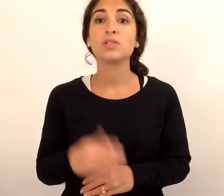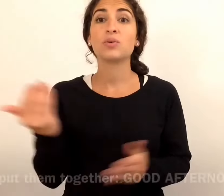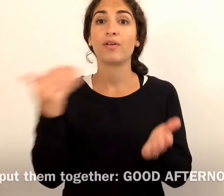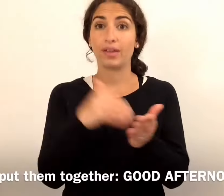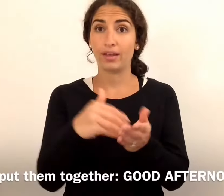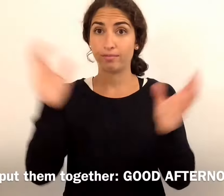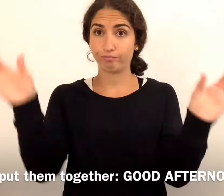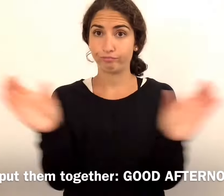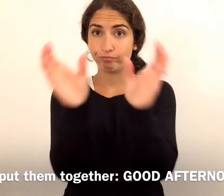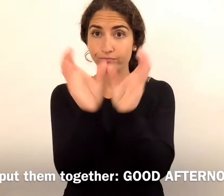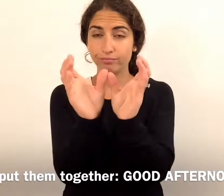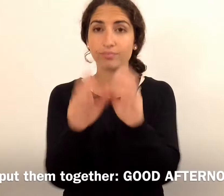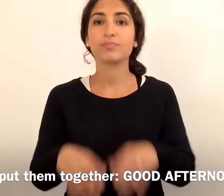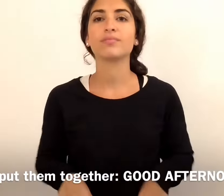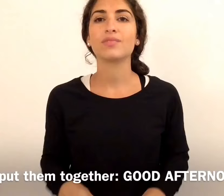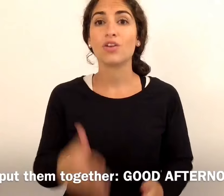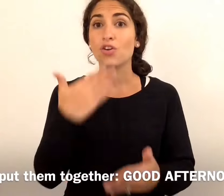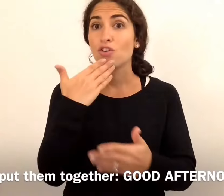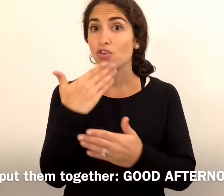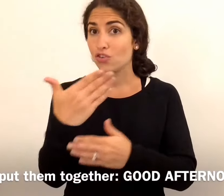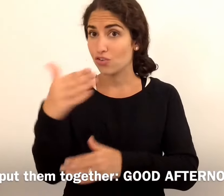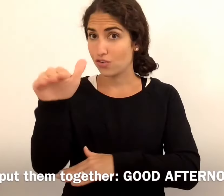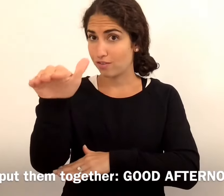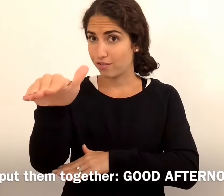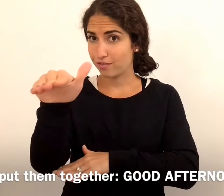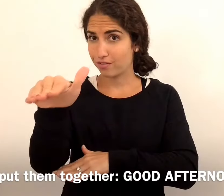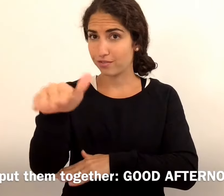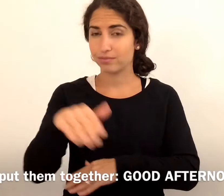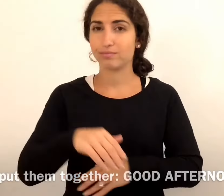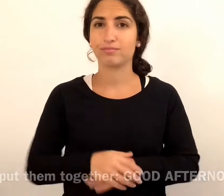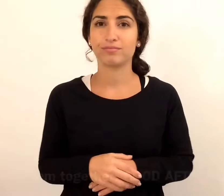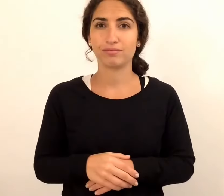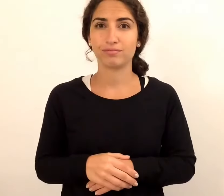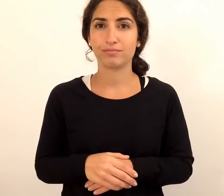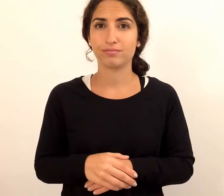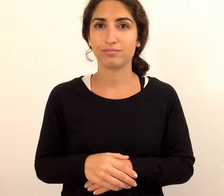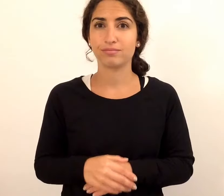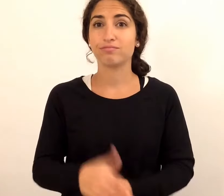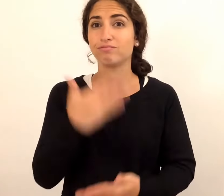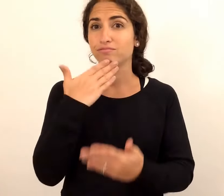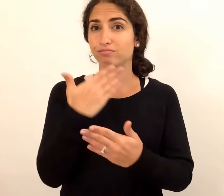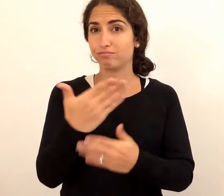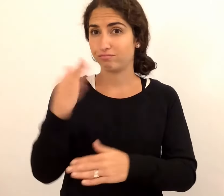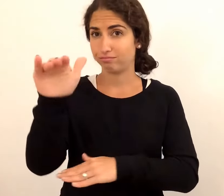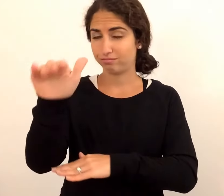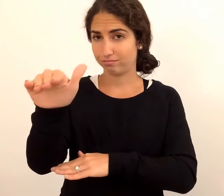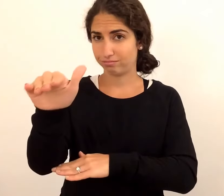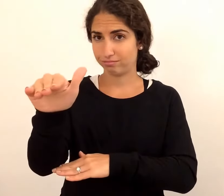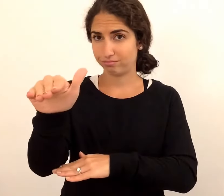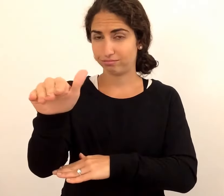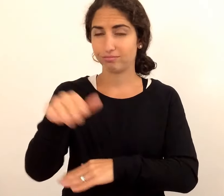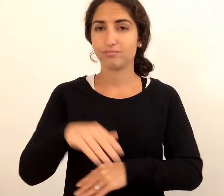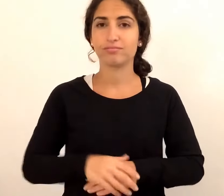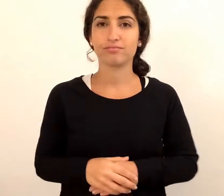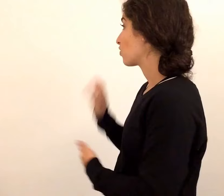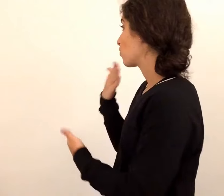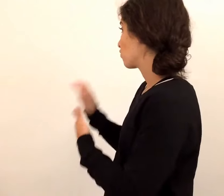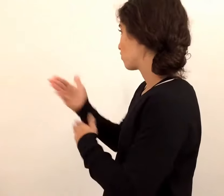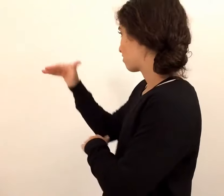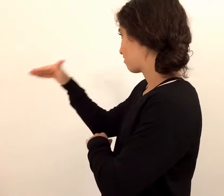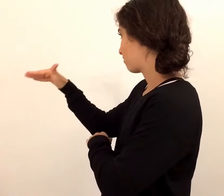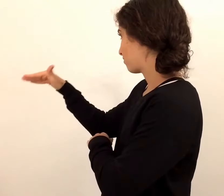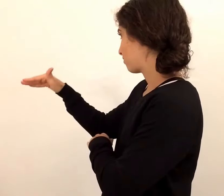And again you can combine them: "good afternoon" "good afternoon"